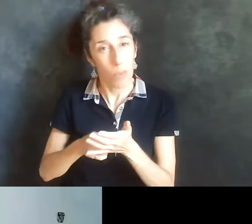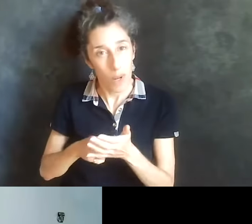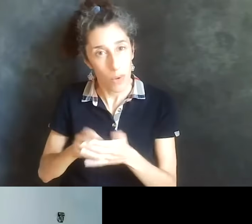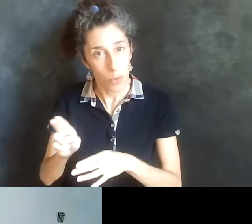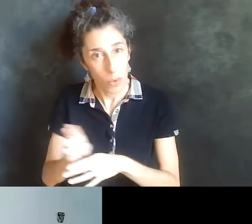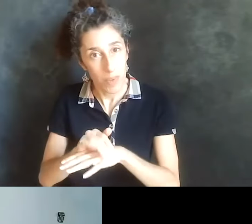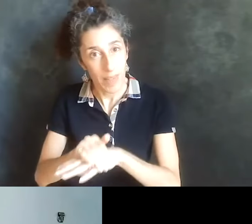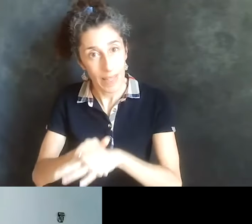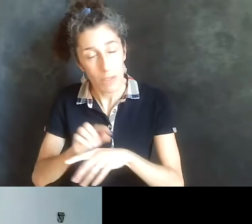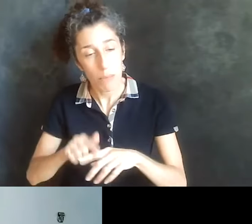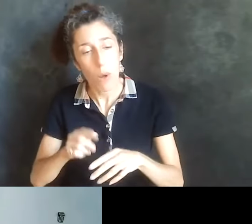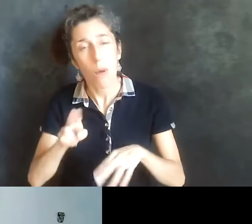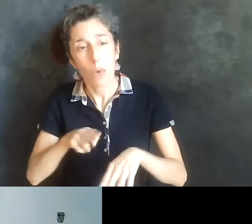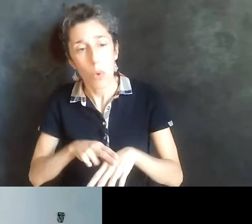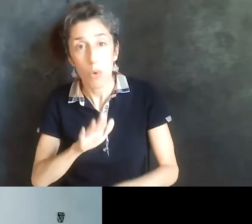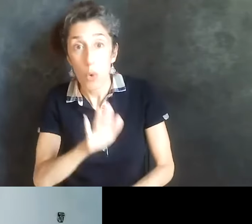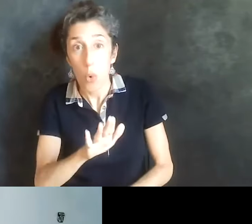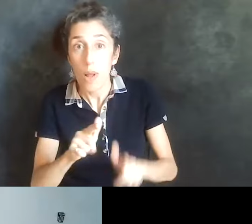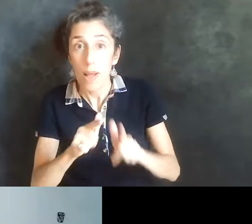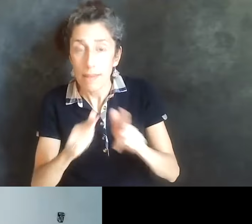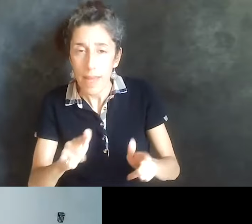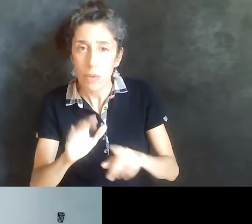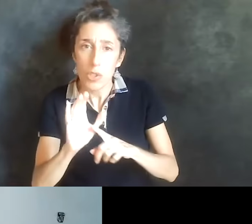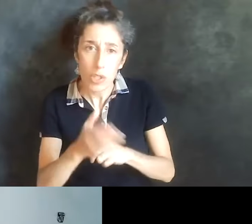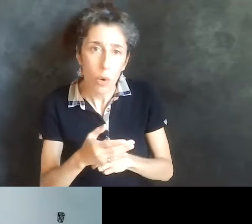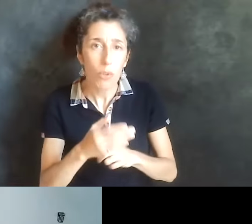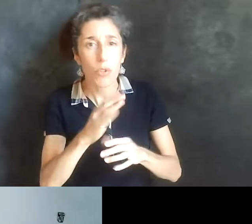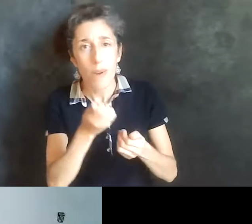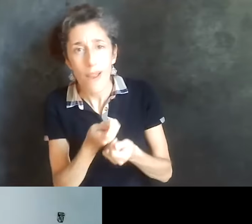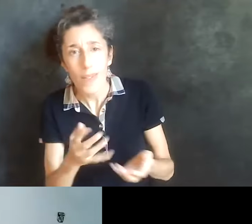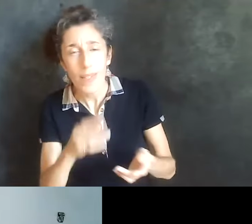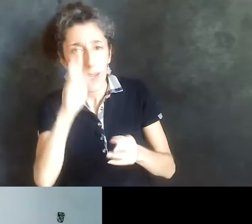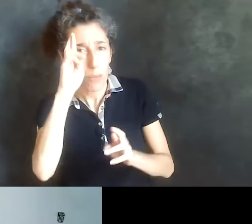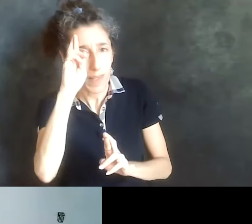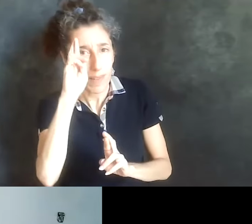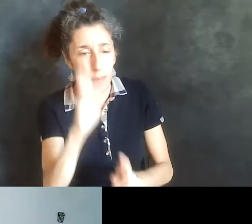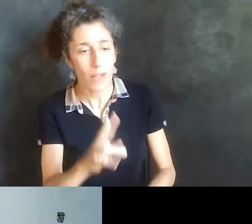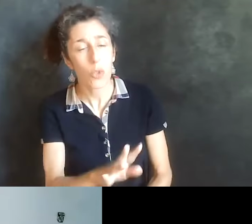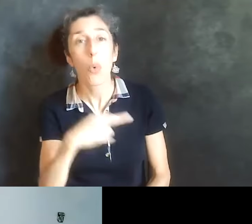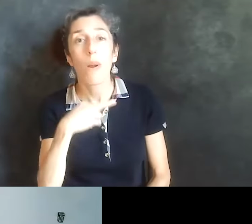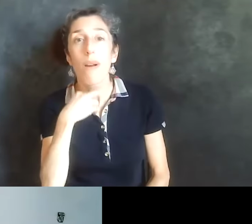matters too." So, I'm going to take the voice away from myself and spotlight my students